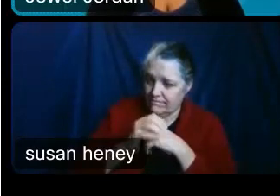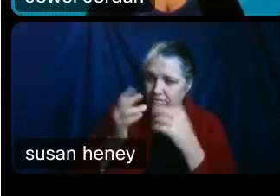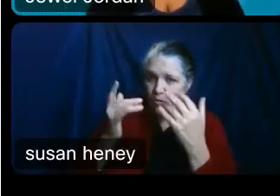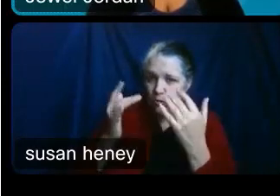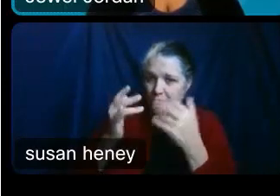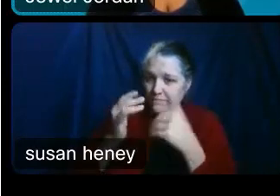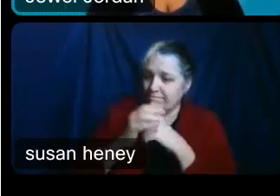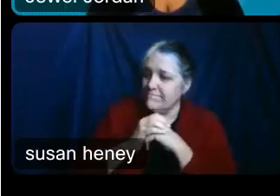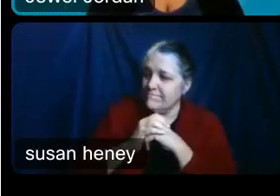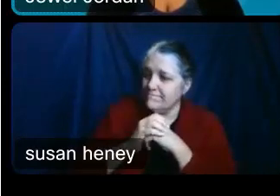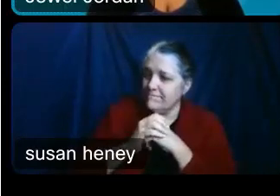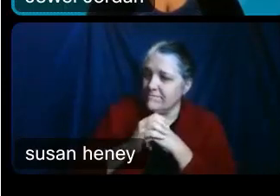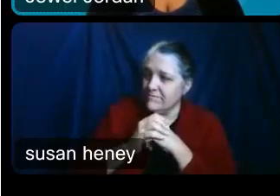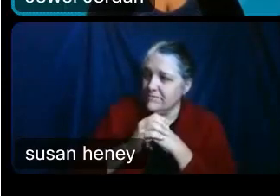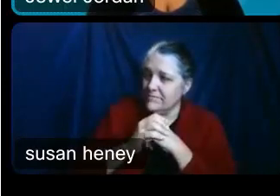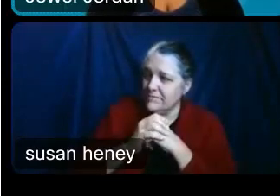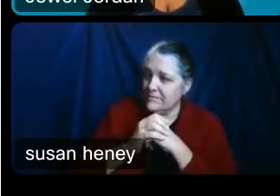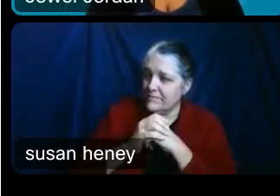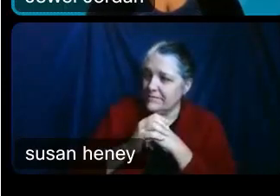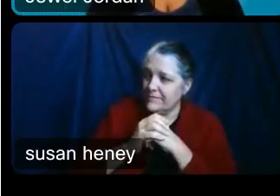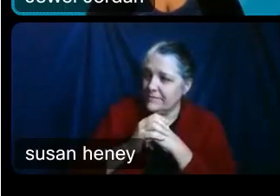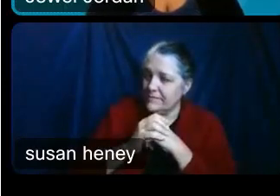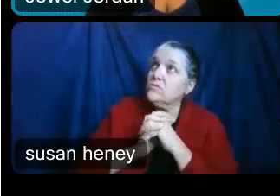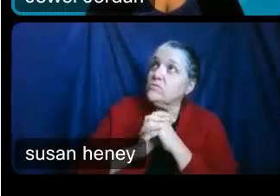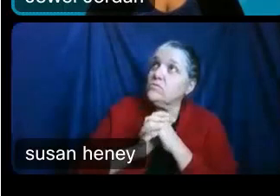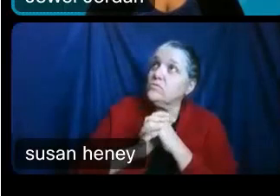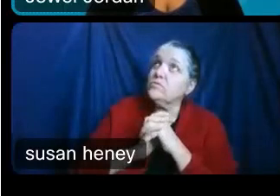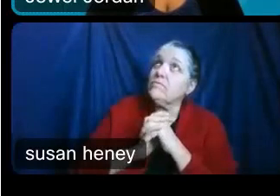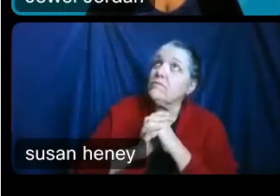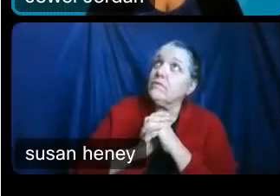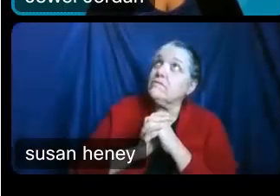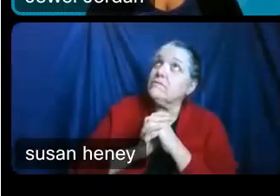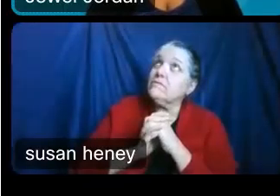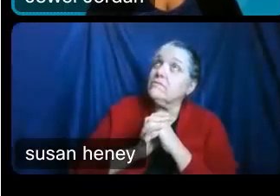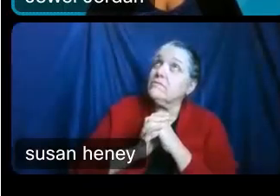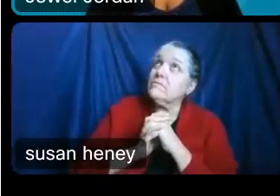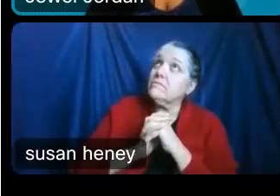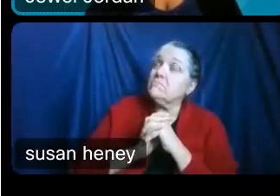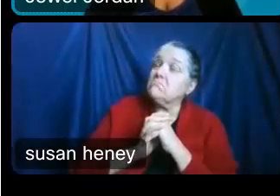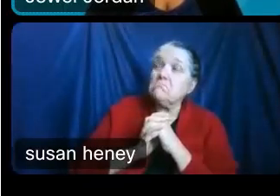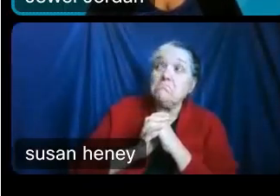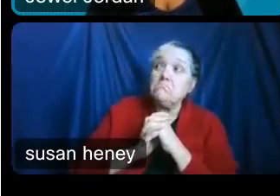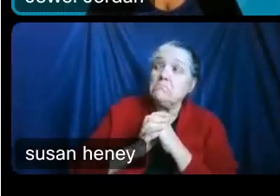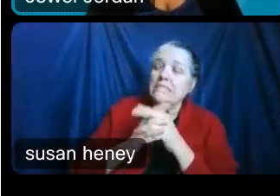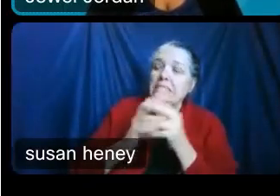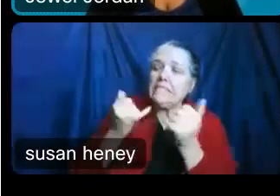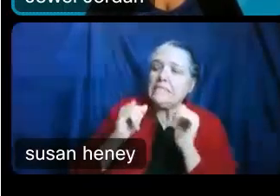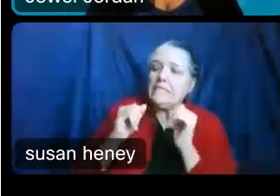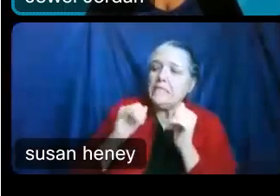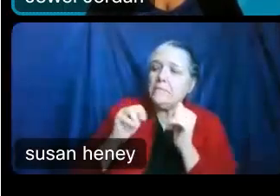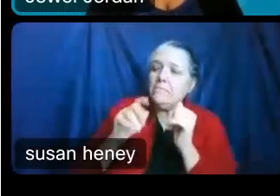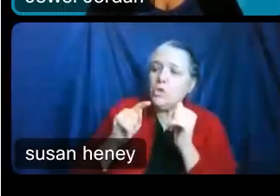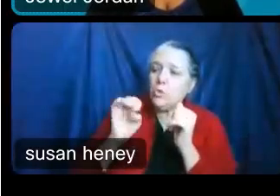Jewel Jordan: Thank you. He is not unmuted so we'll keep the questions moving. The next